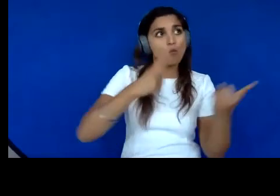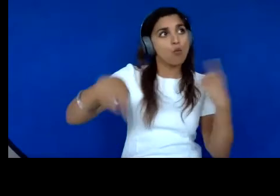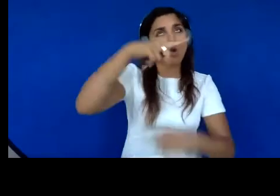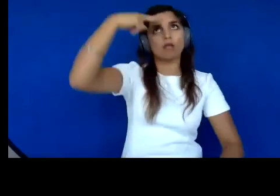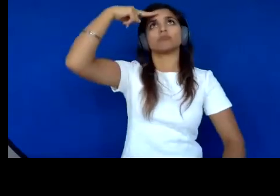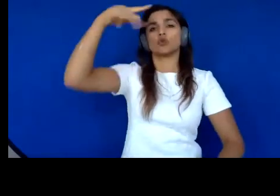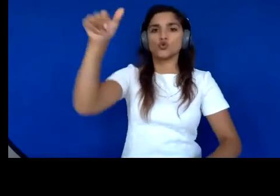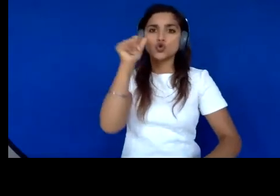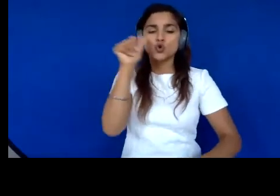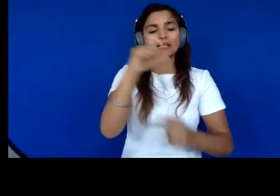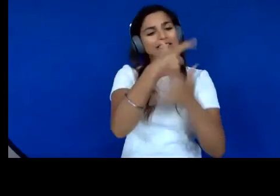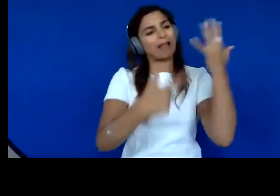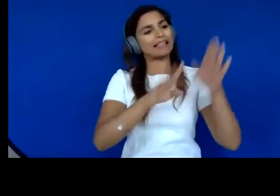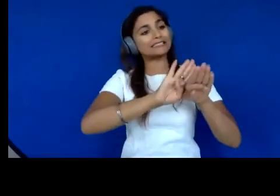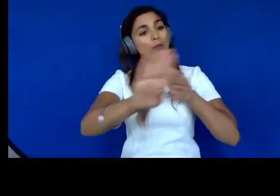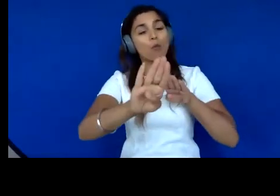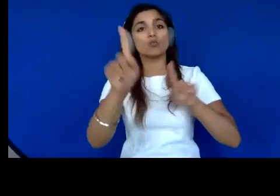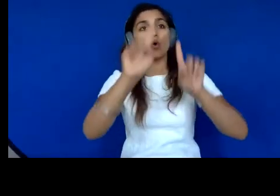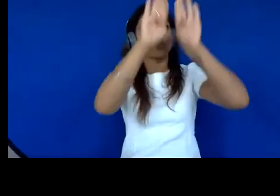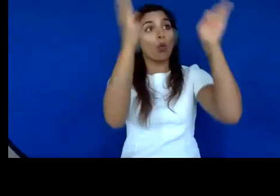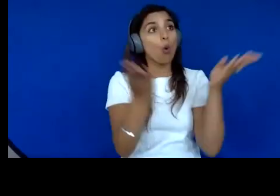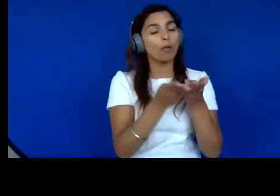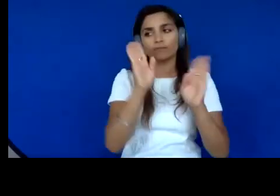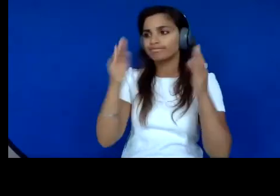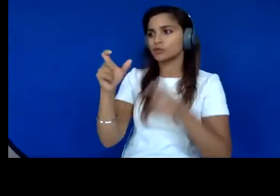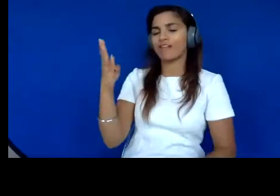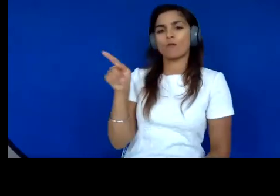global scale and which is penetrated both the visual and spoken language